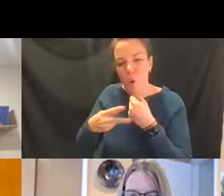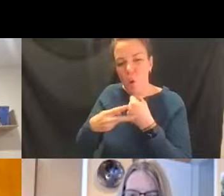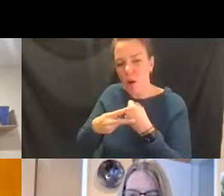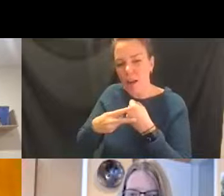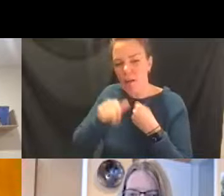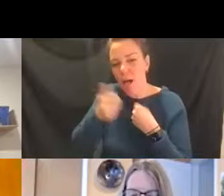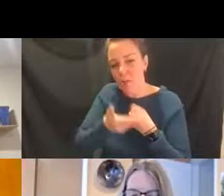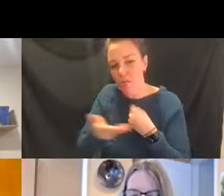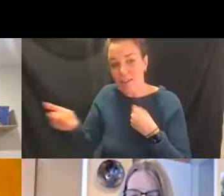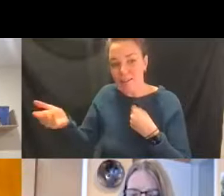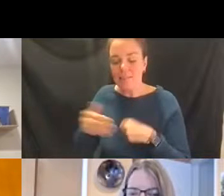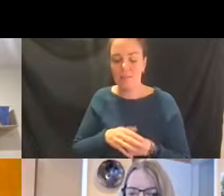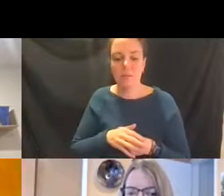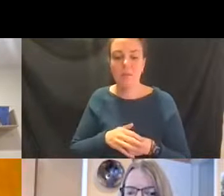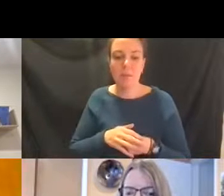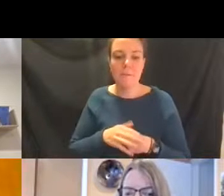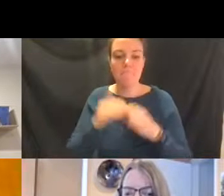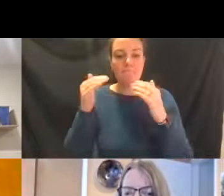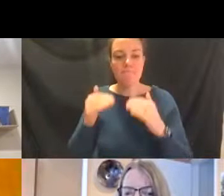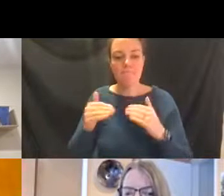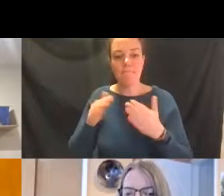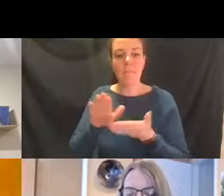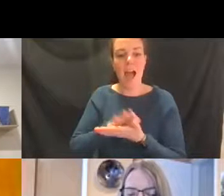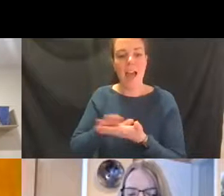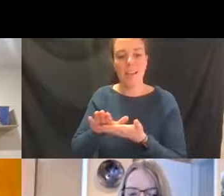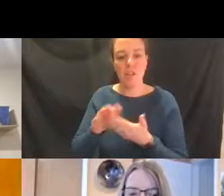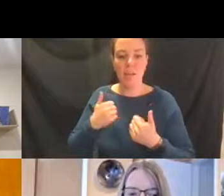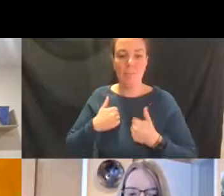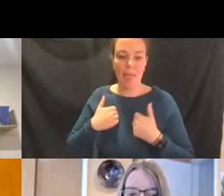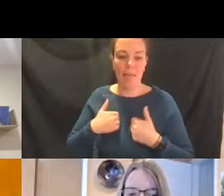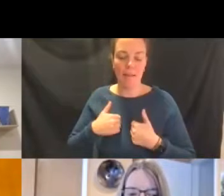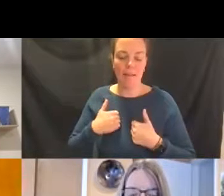of items that they did. We talked about hygiene and bathing. they may all of a sudden have become